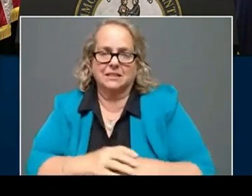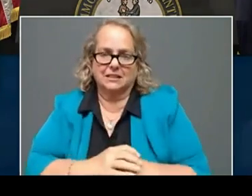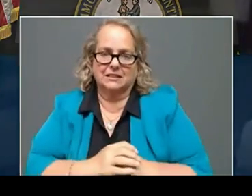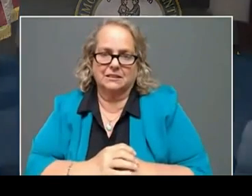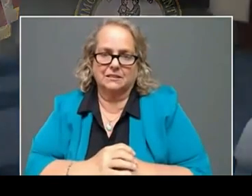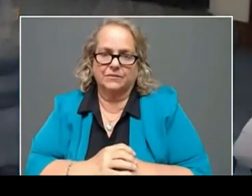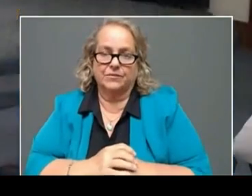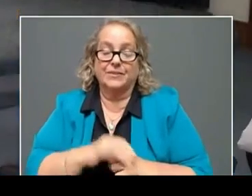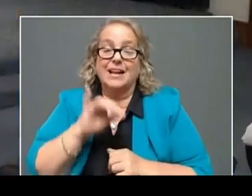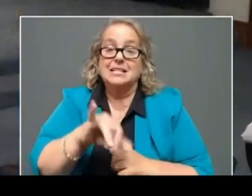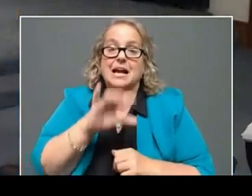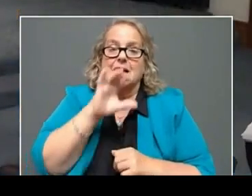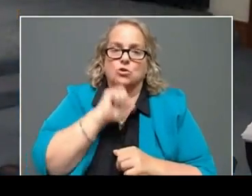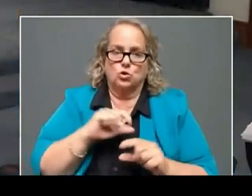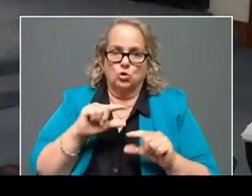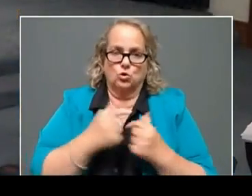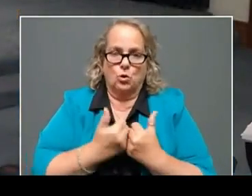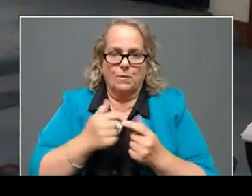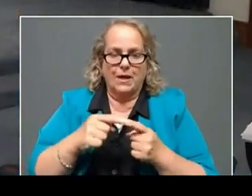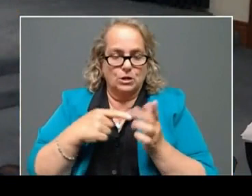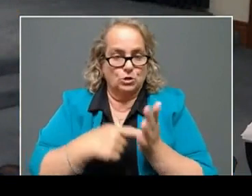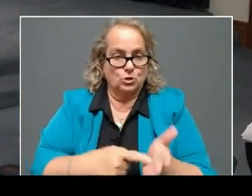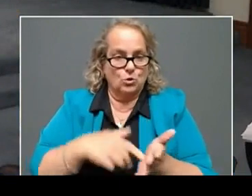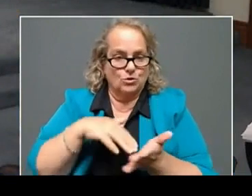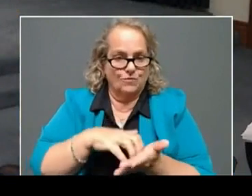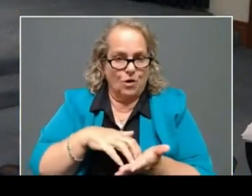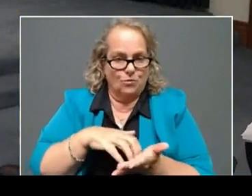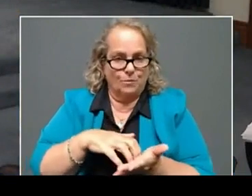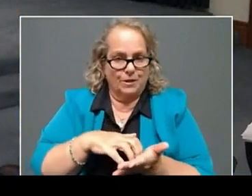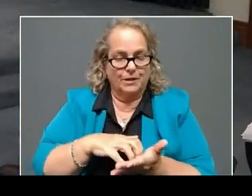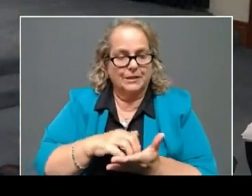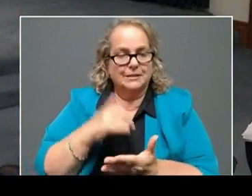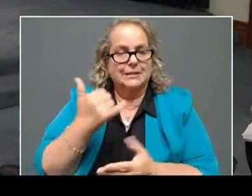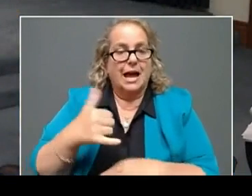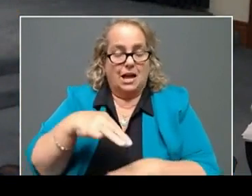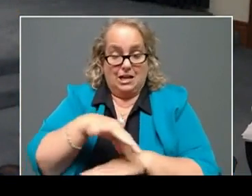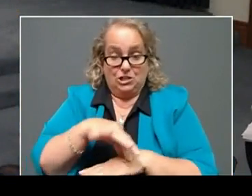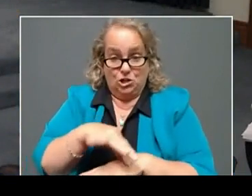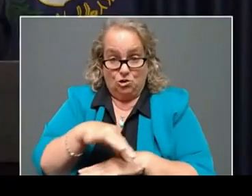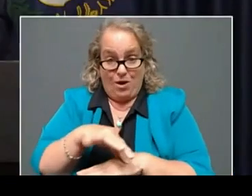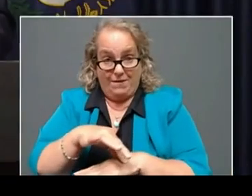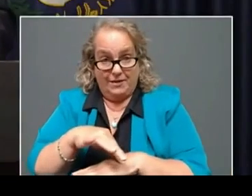some of our vulnerabilities. Let's look geographically. So first, let's start